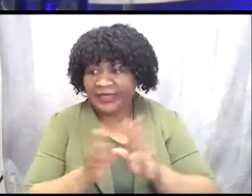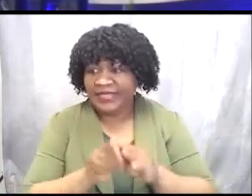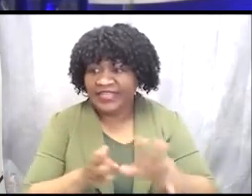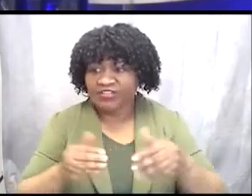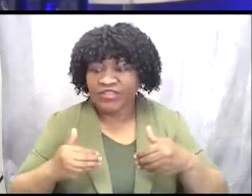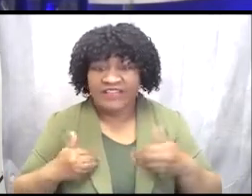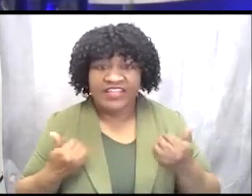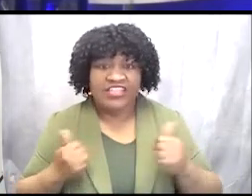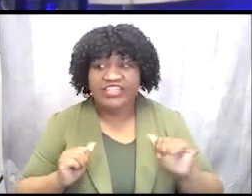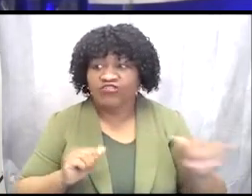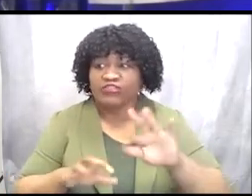and just try to take over?